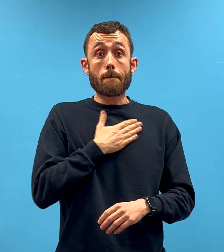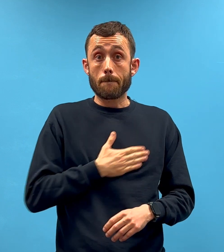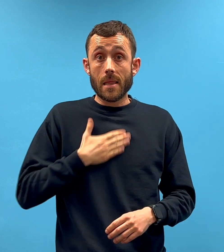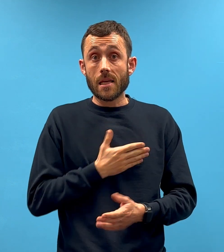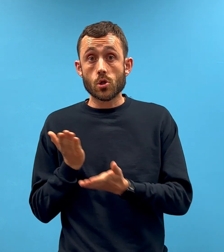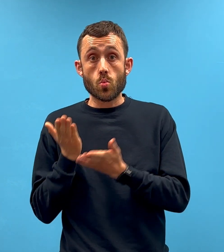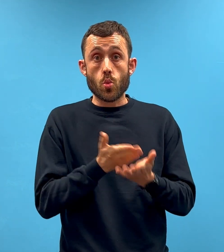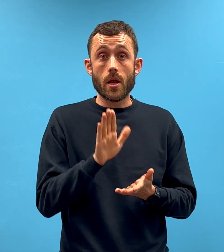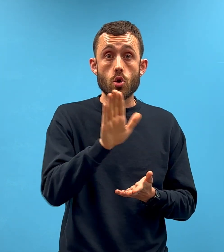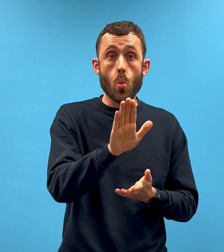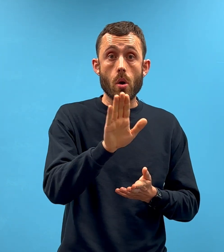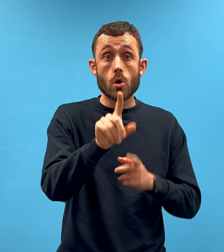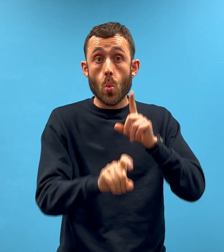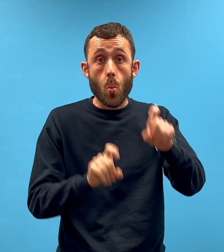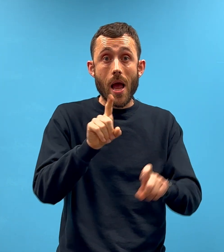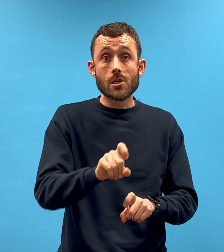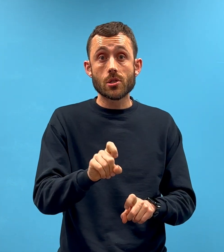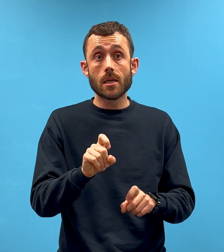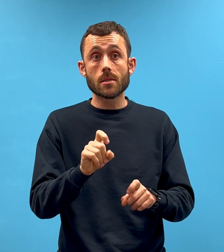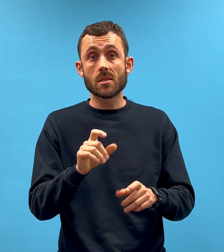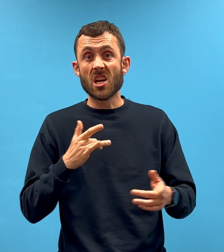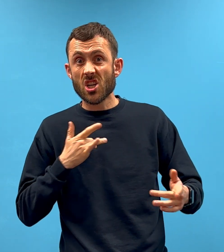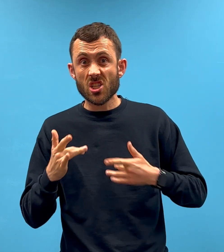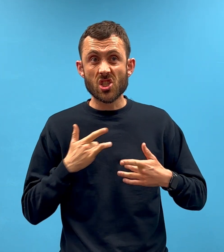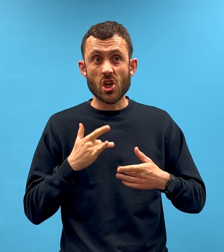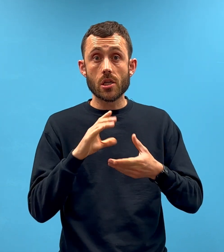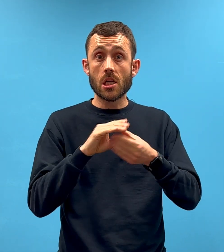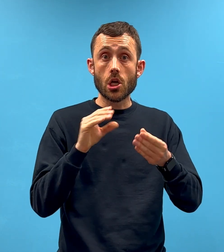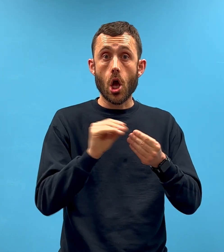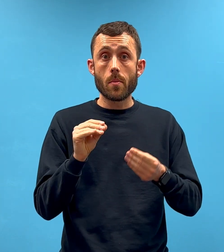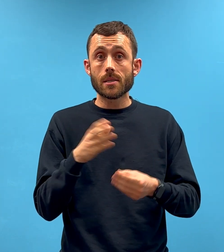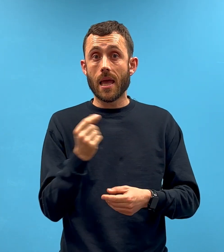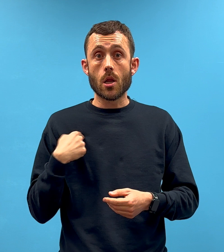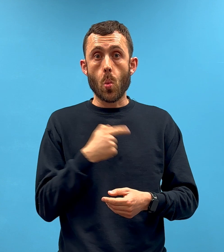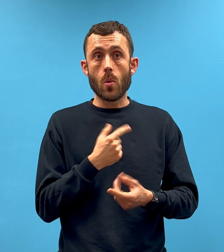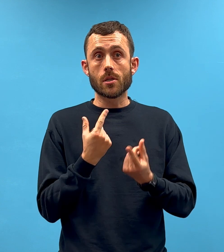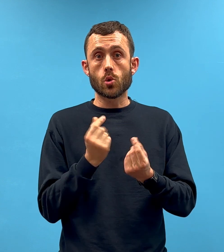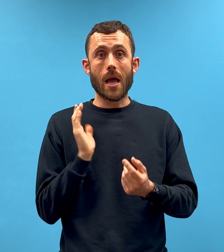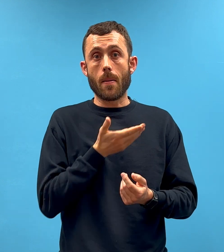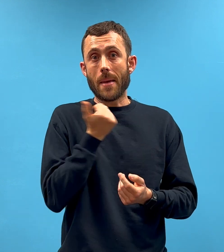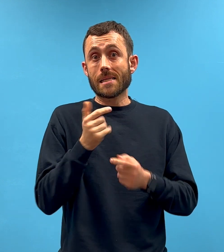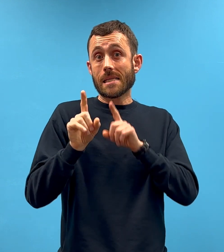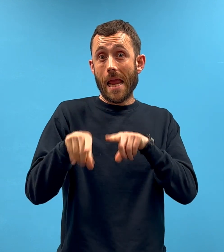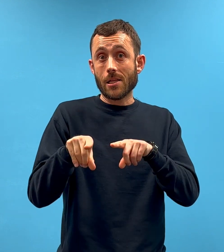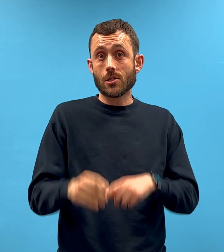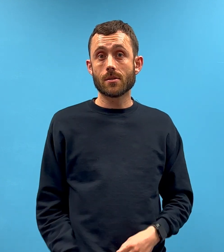Please bring your questions, concerns, comments, and we would do our best to answer.